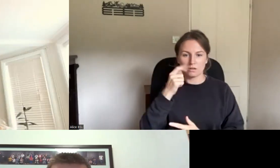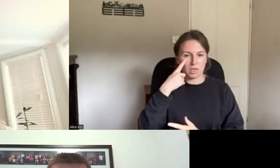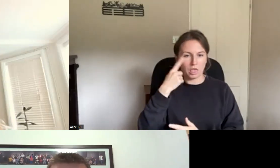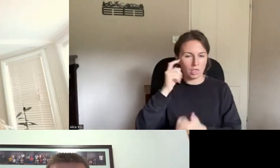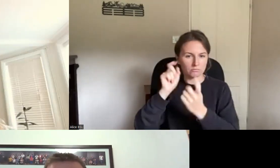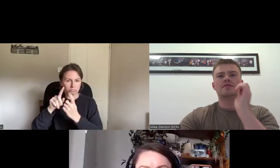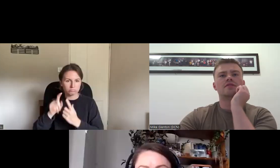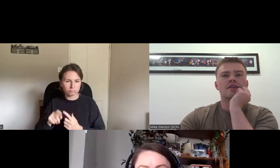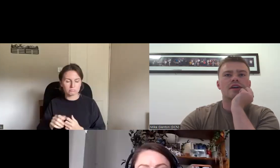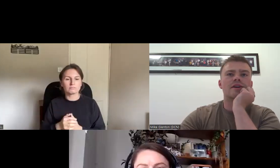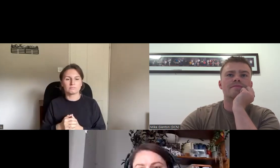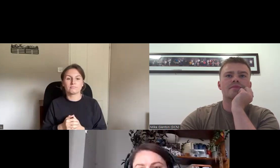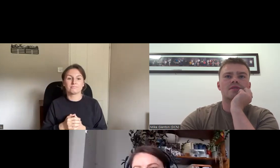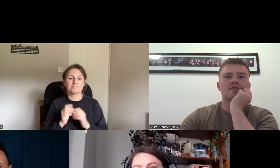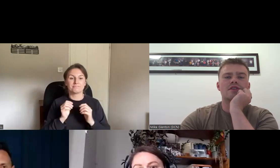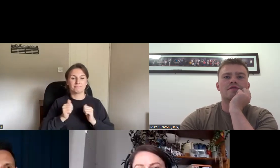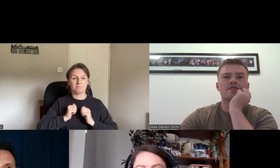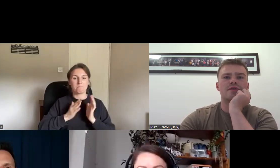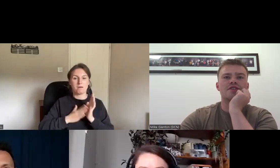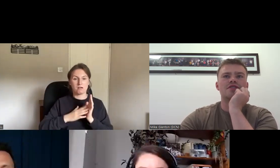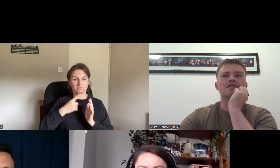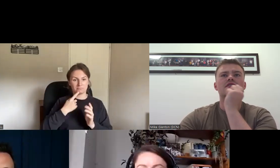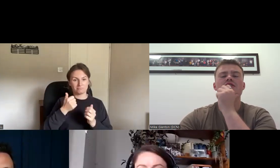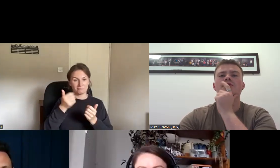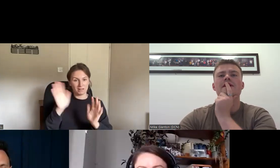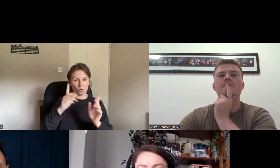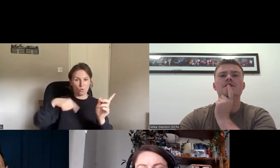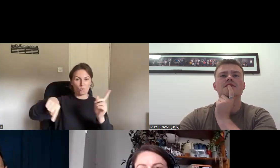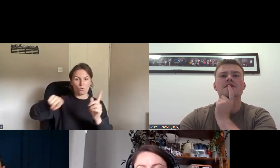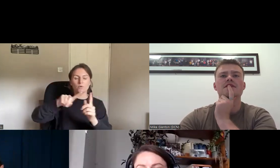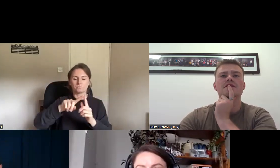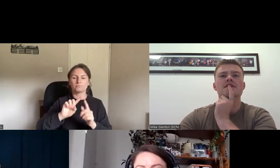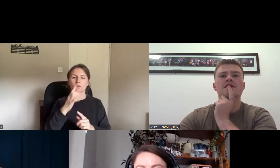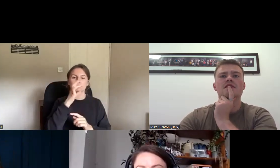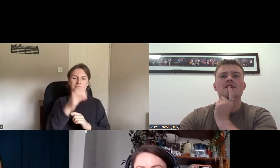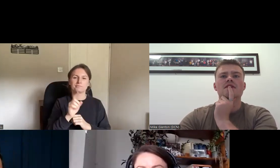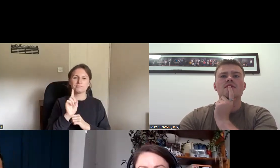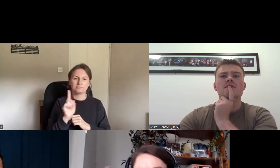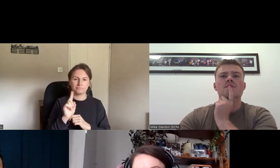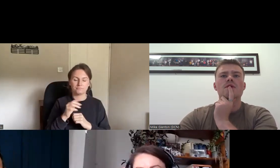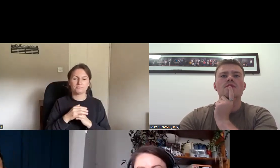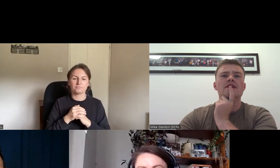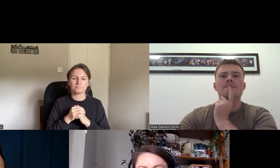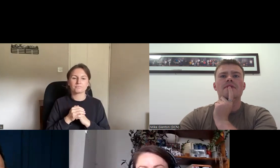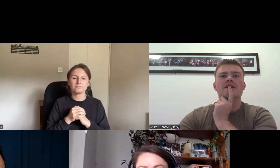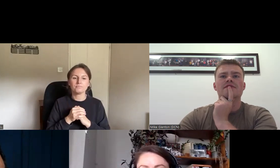Great. Hello, everyone. First question in the Q&A box is, what will the impact